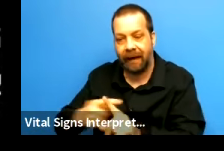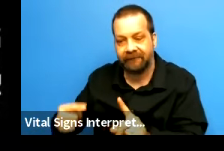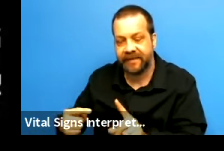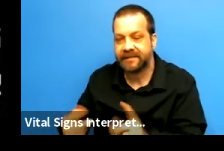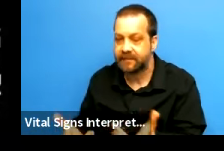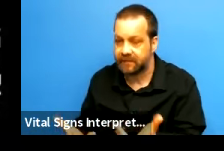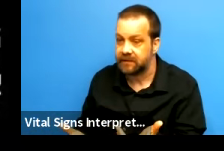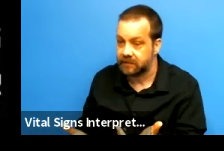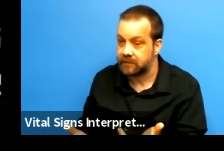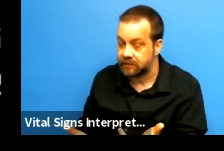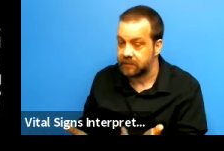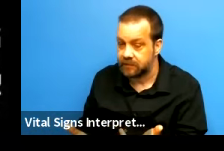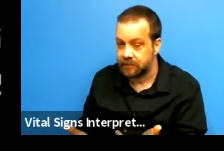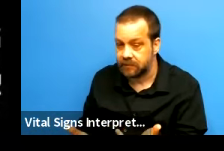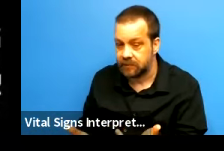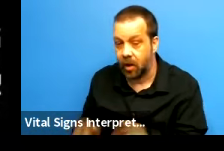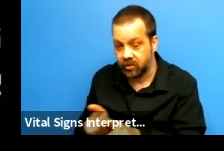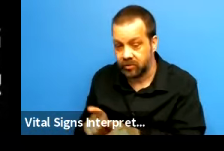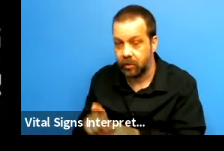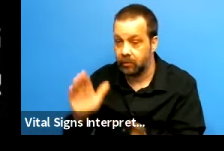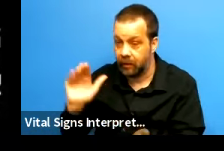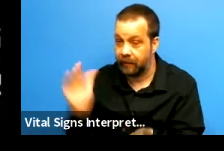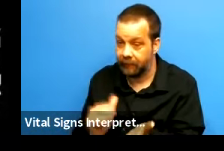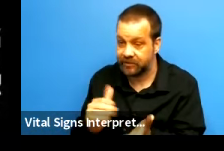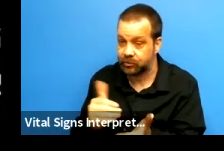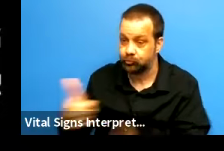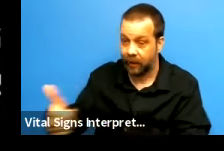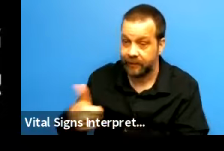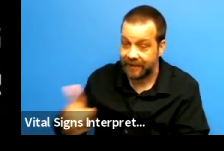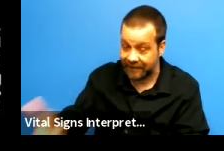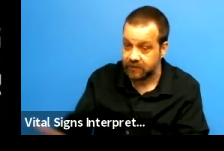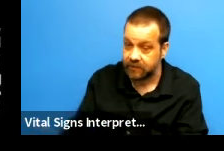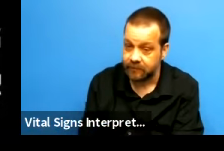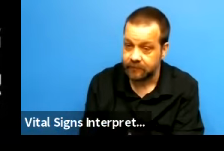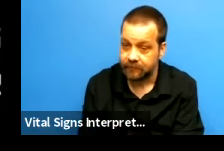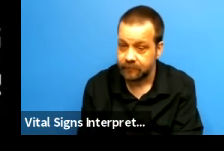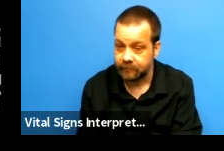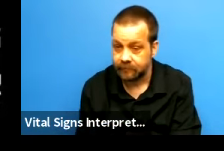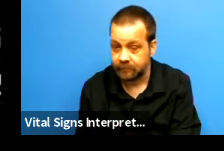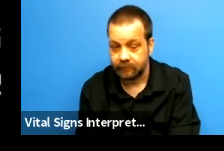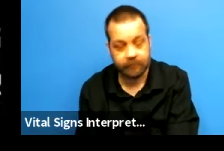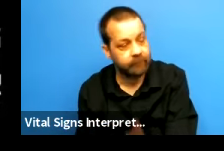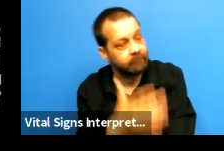with the transportation issue quite as often. Carolyn Phillips: Thank you so much Pam.